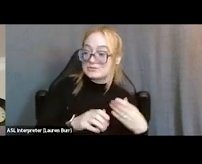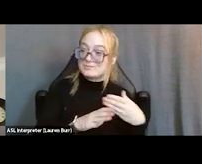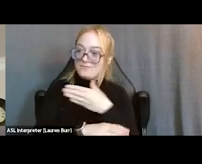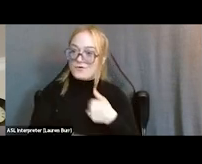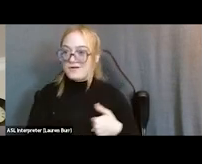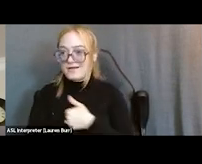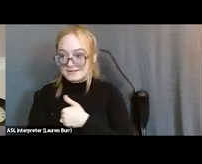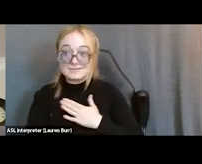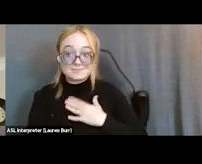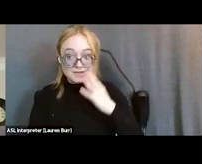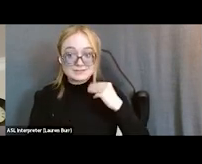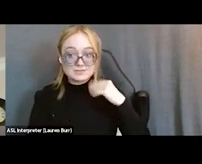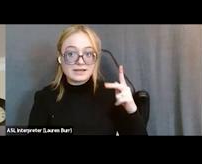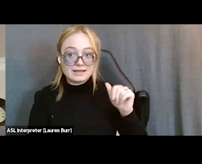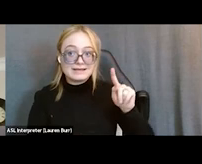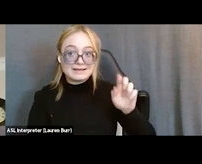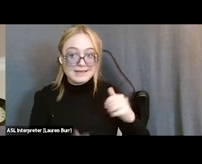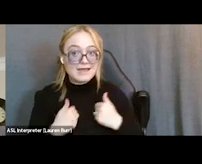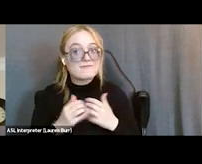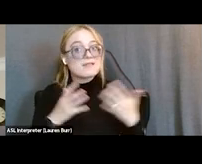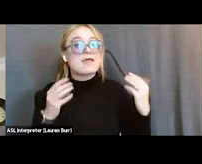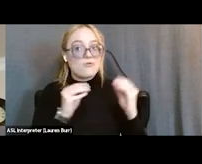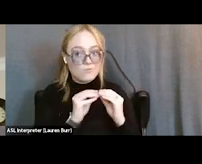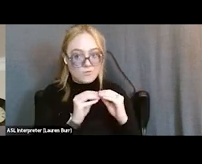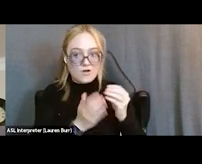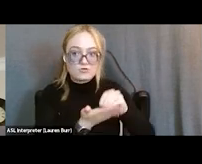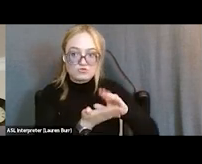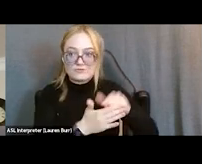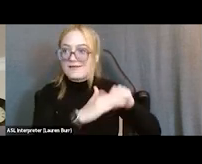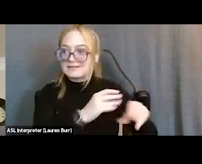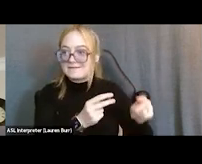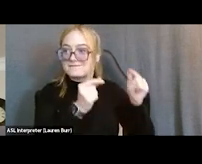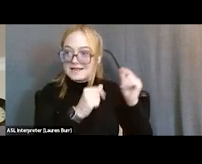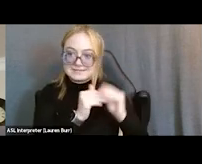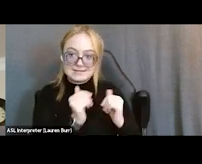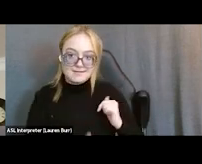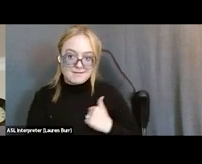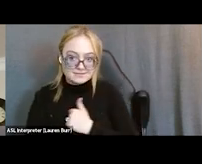Kate's gotten a lot of records before I've gotten. And finally, in terms of the examinations,